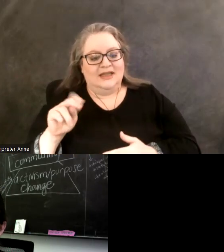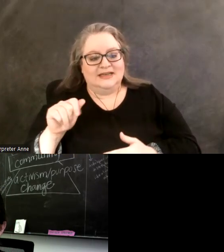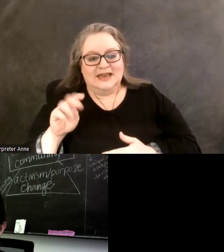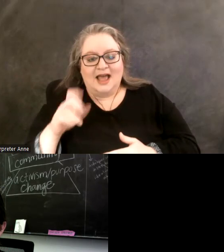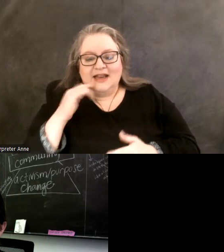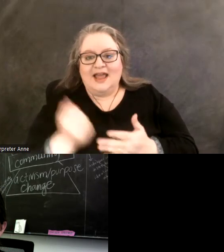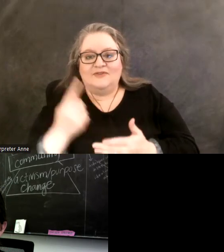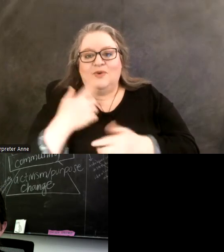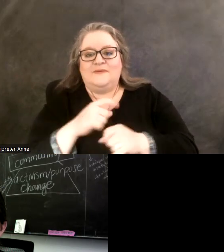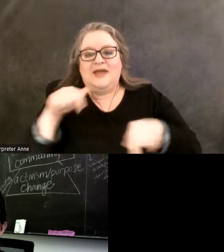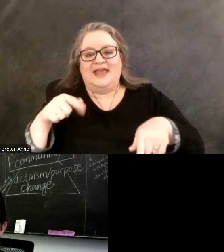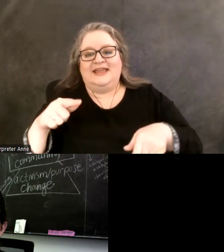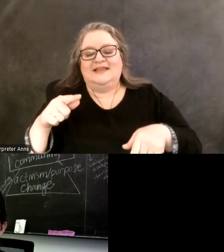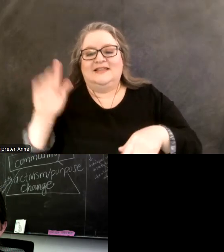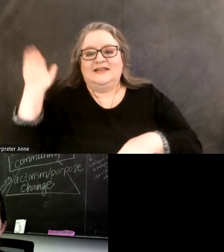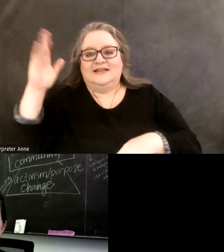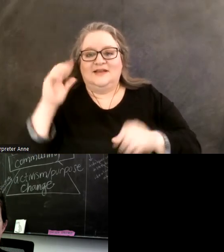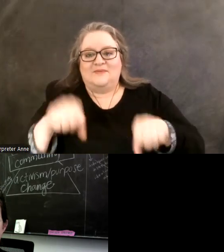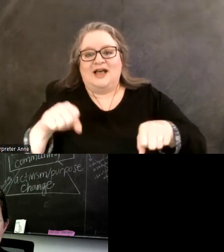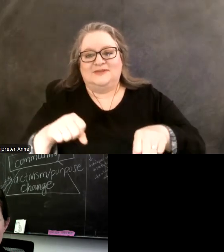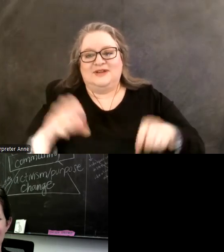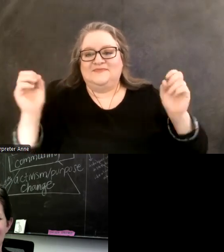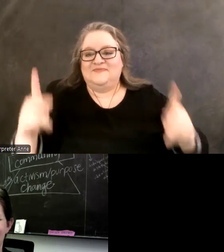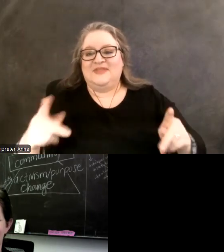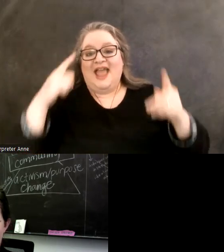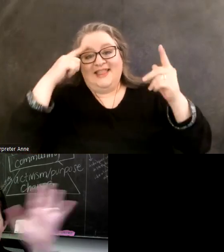possible. So okay, I think that's it and I